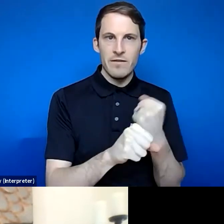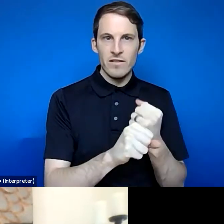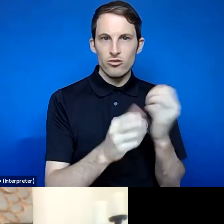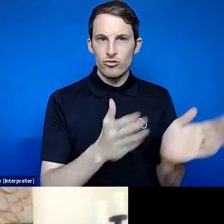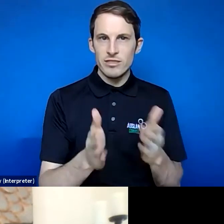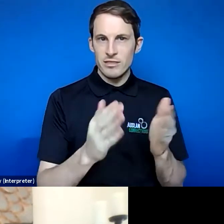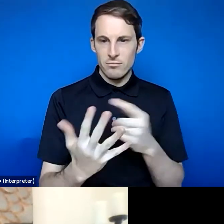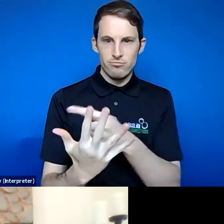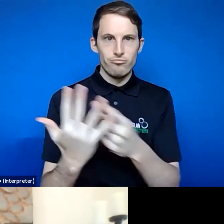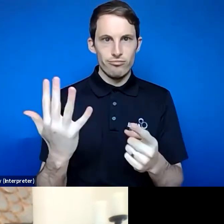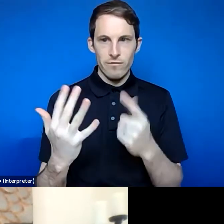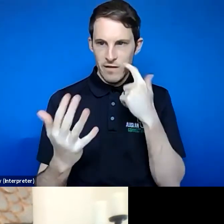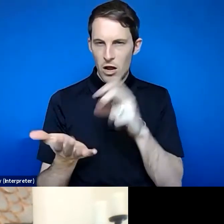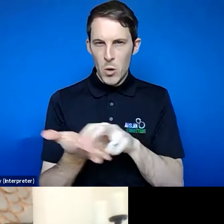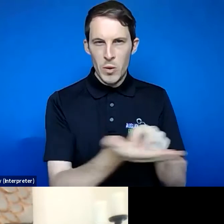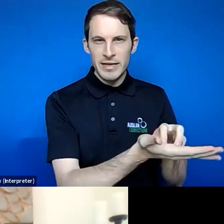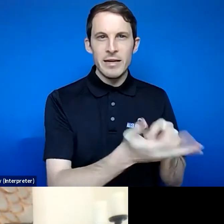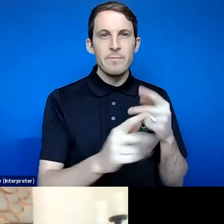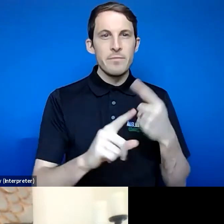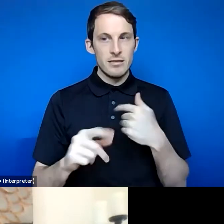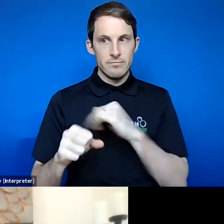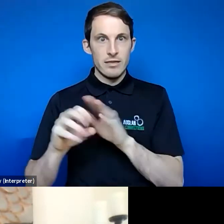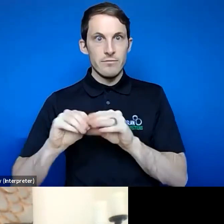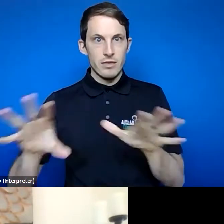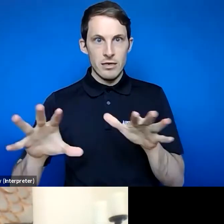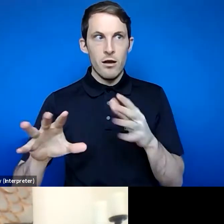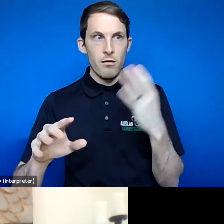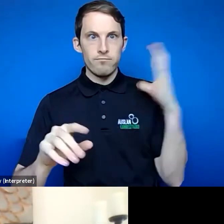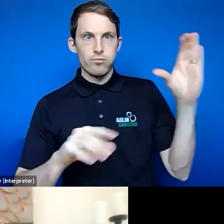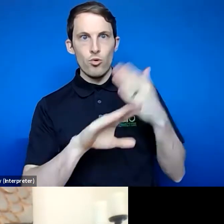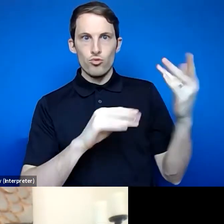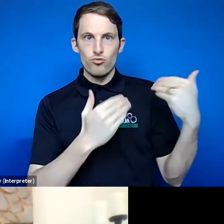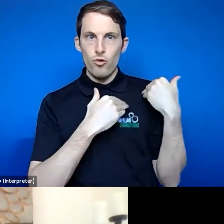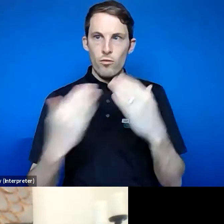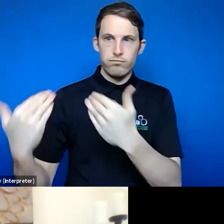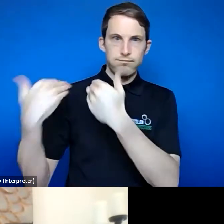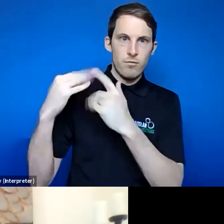The pandemic also led to a renewed role for Government and spurred every sector into working